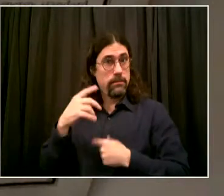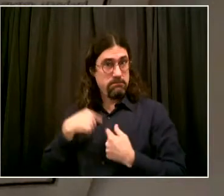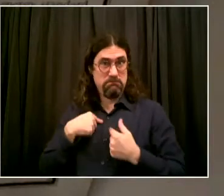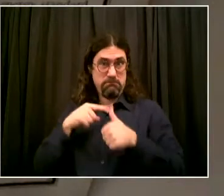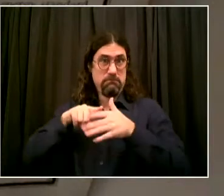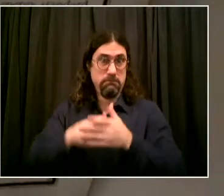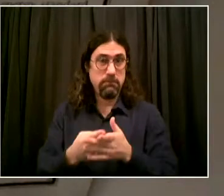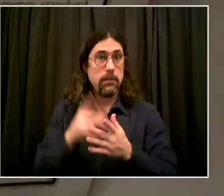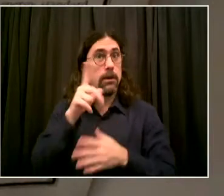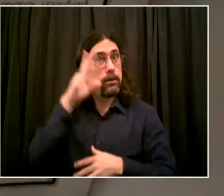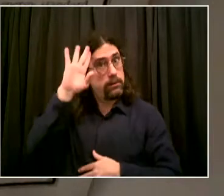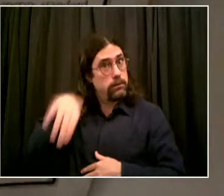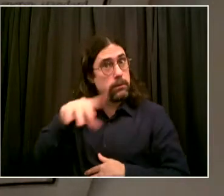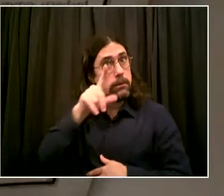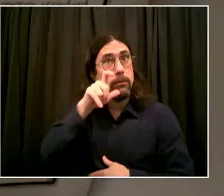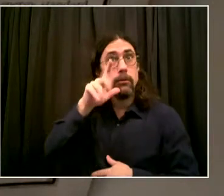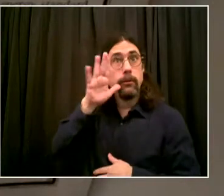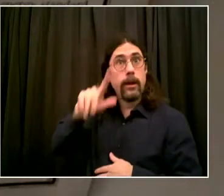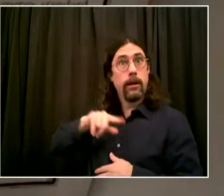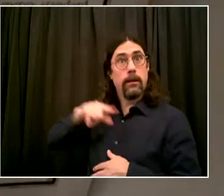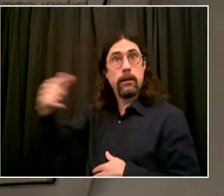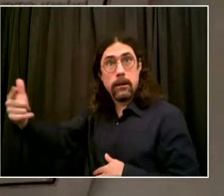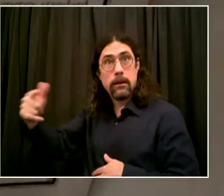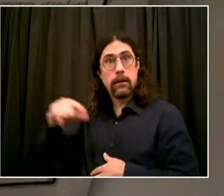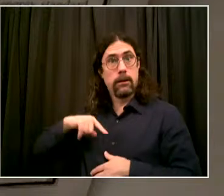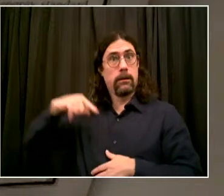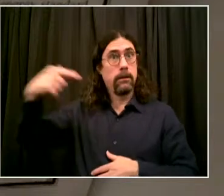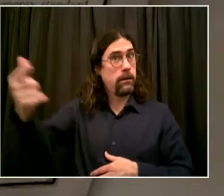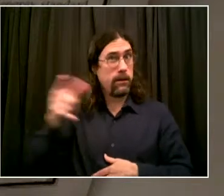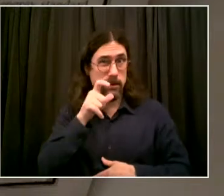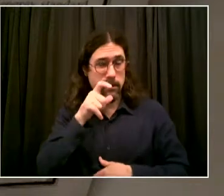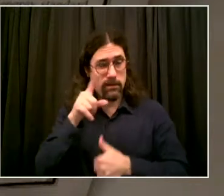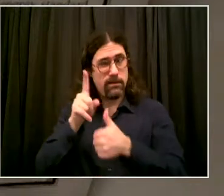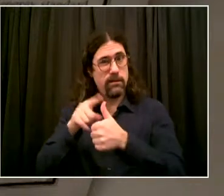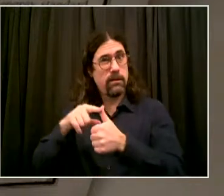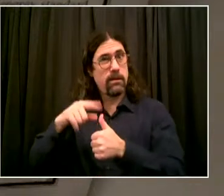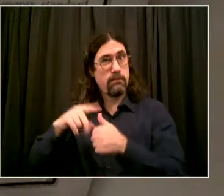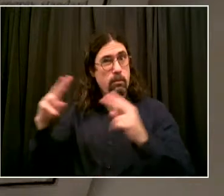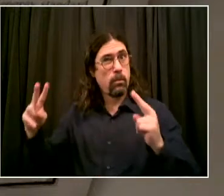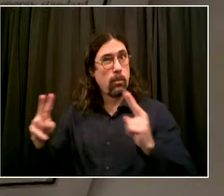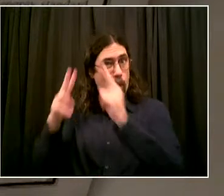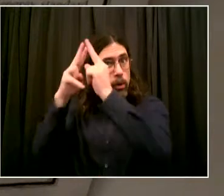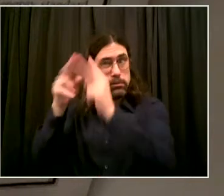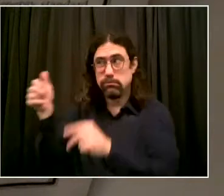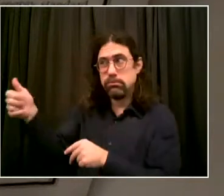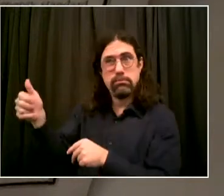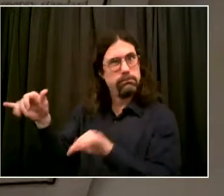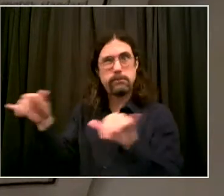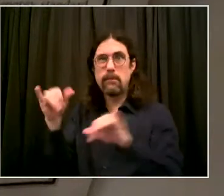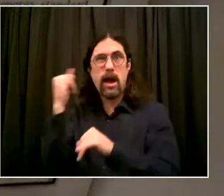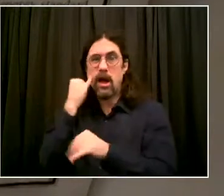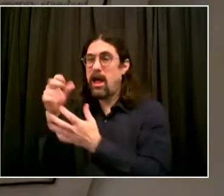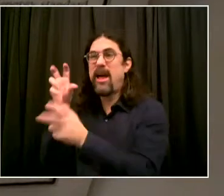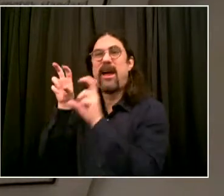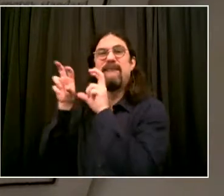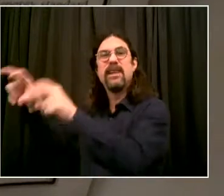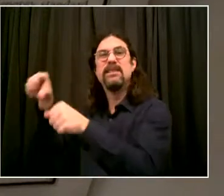JOINED IN THIS